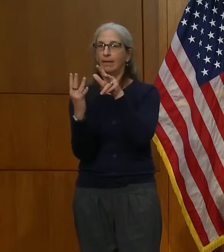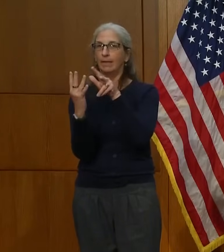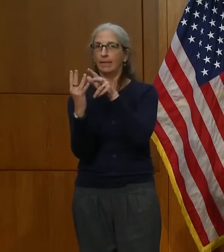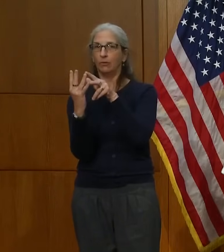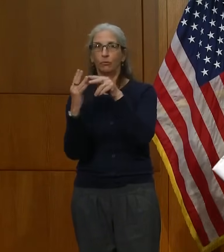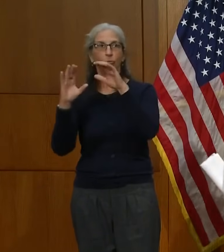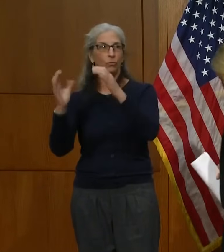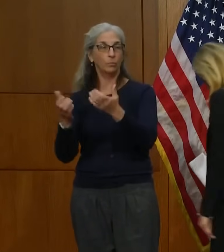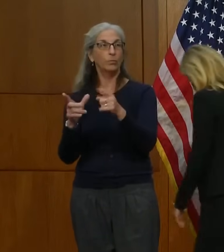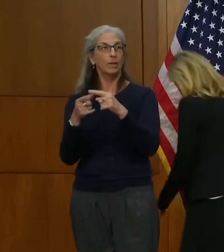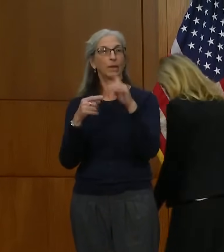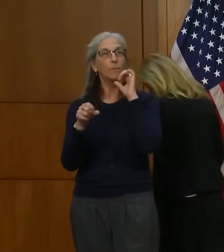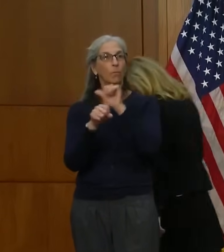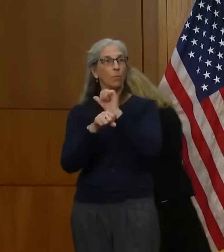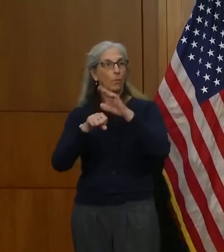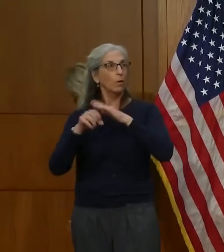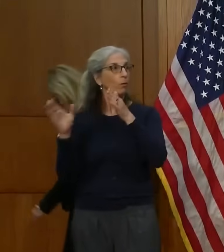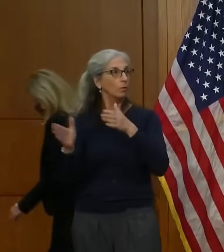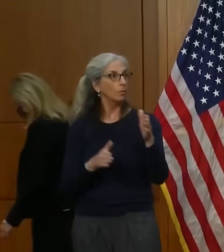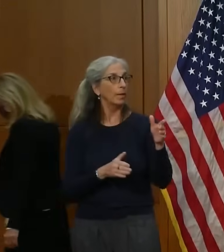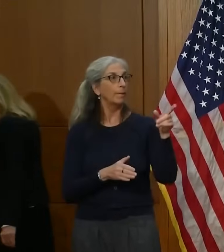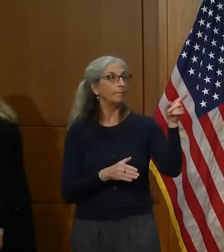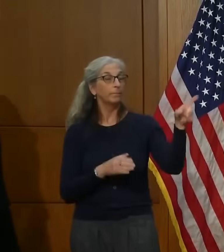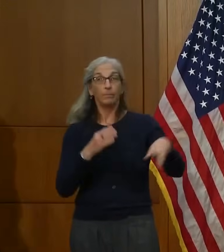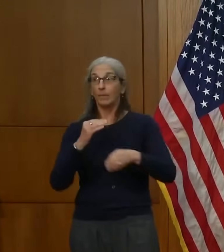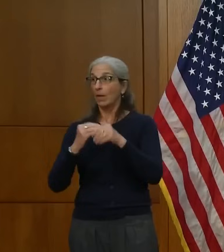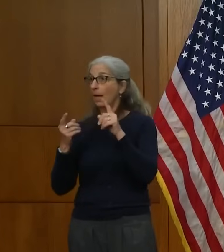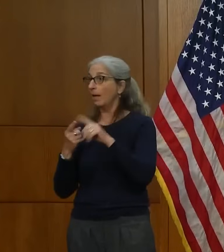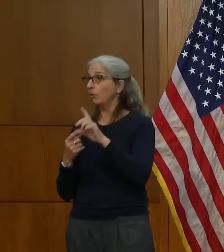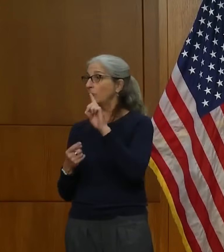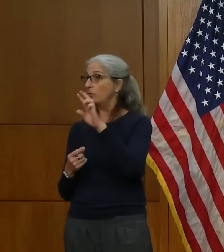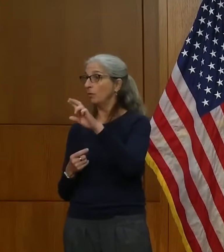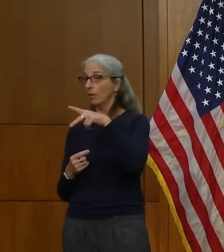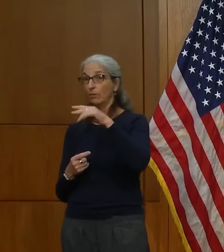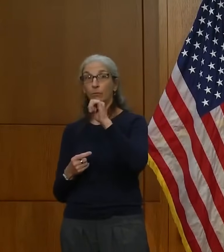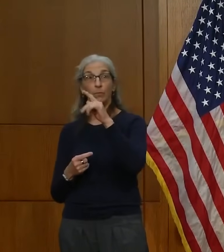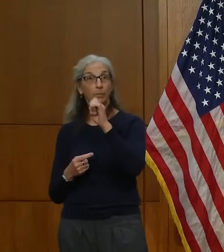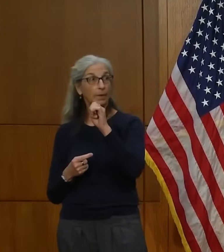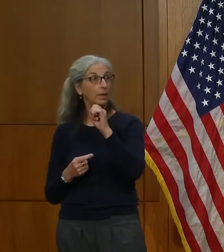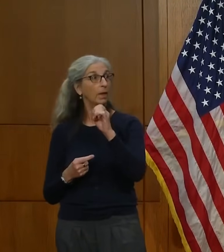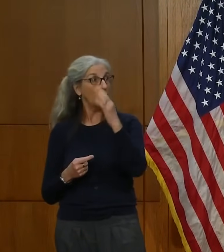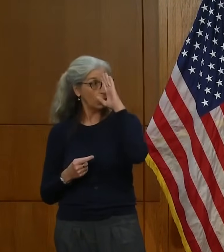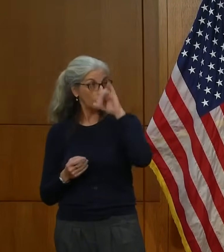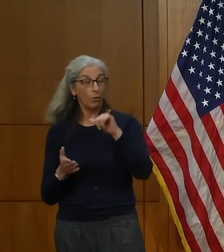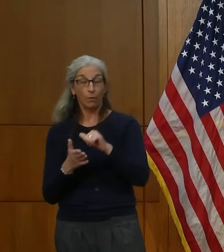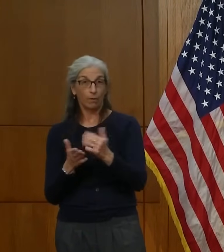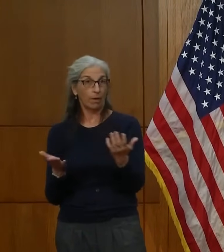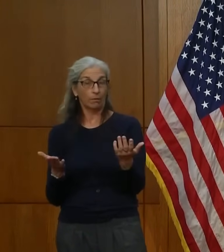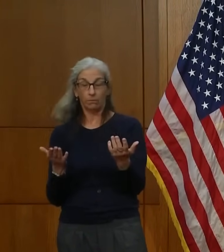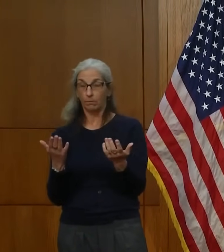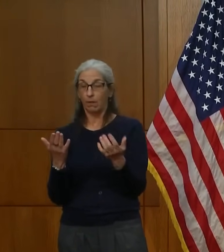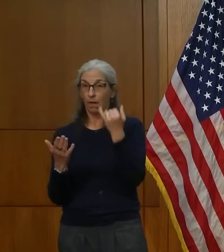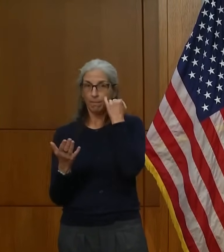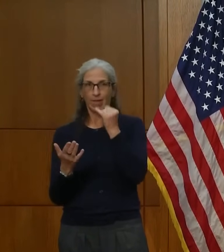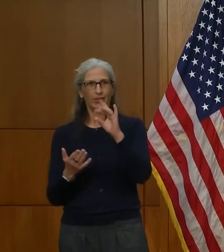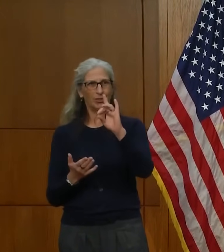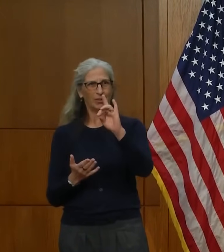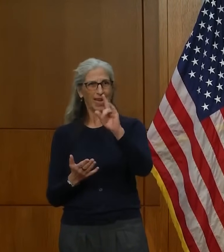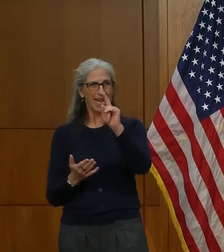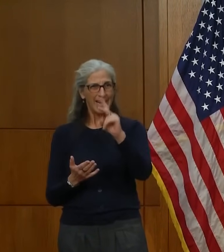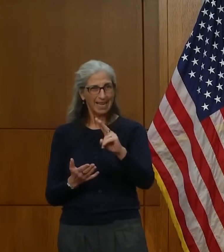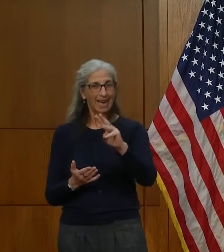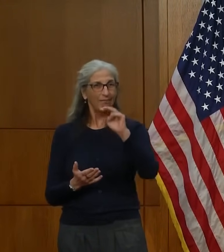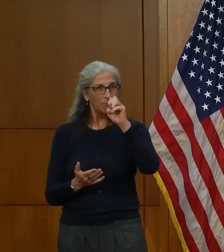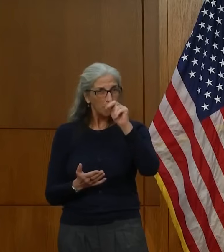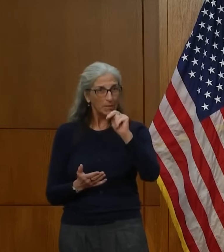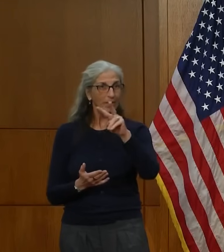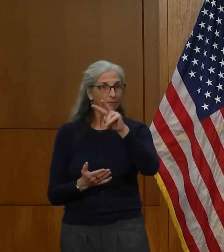WORKING ON THOSE PLAN JUST